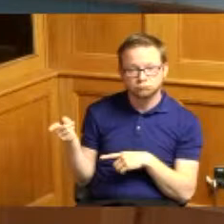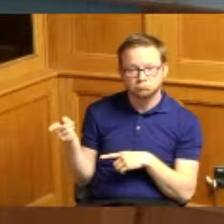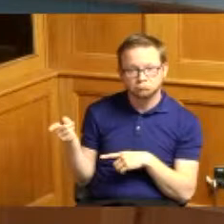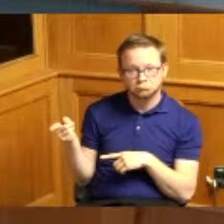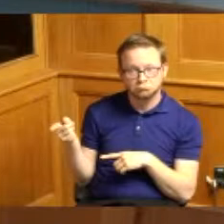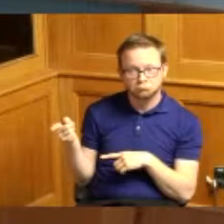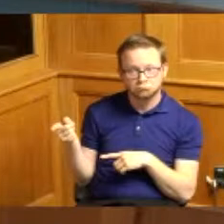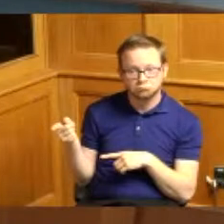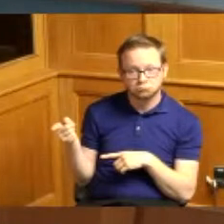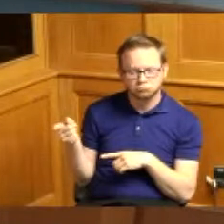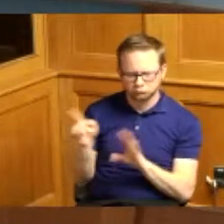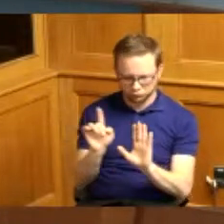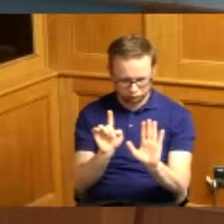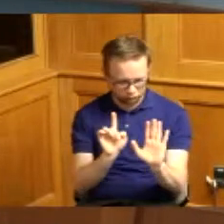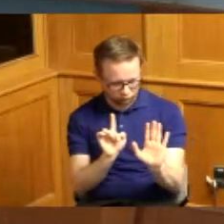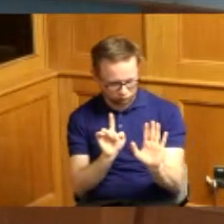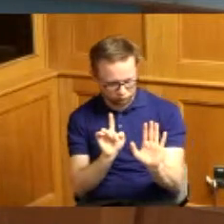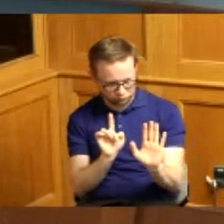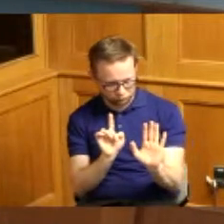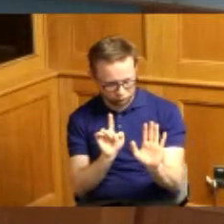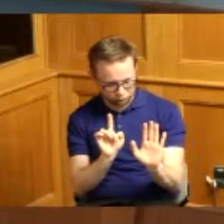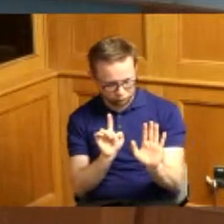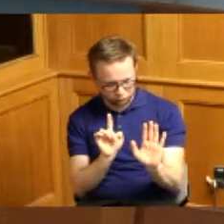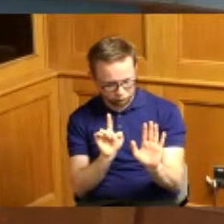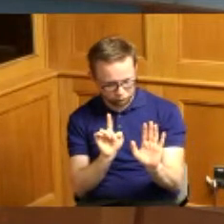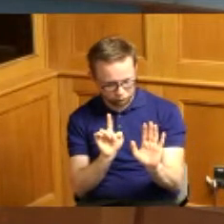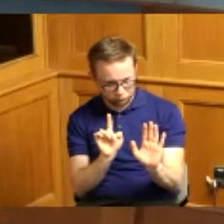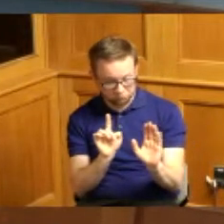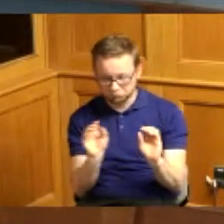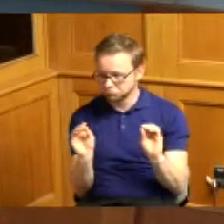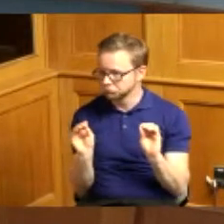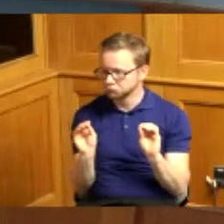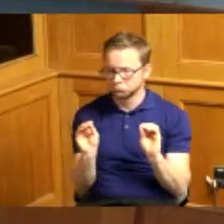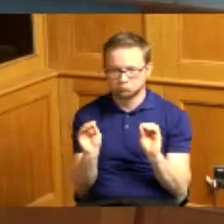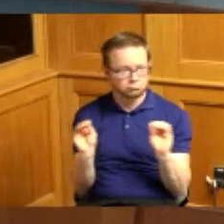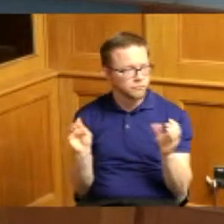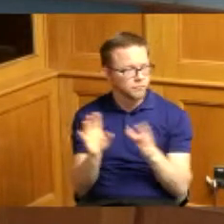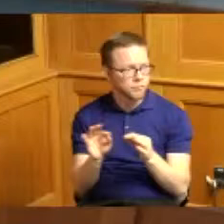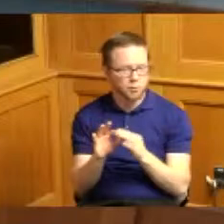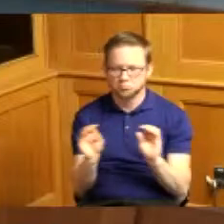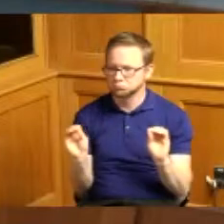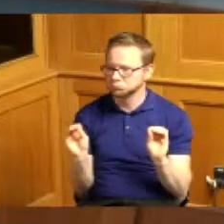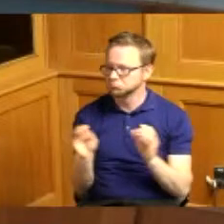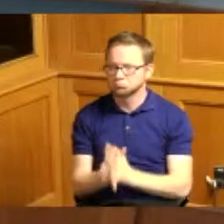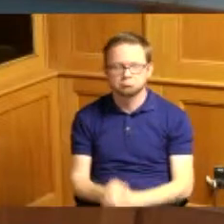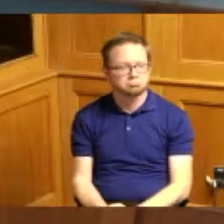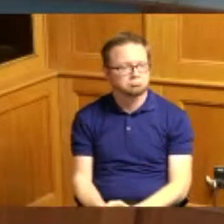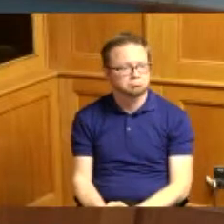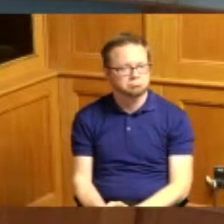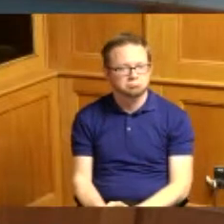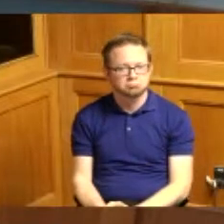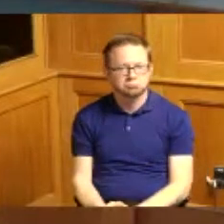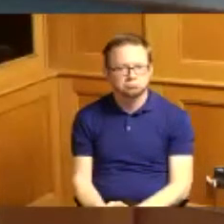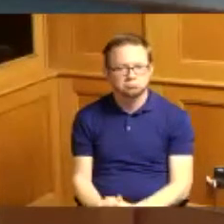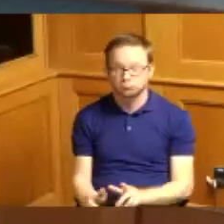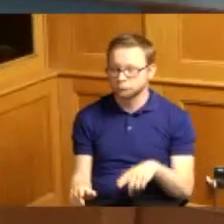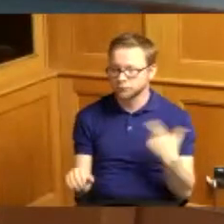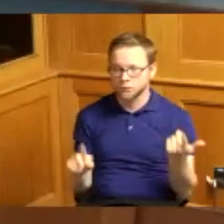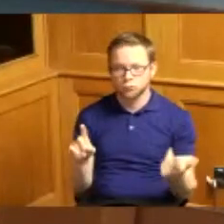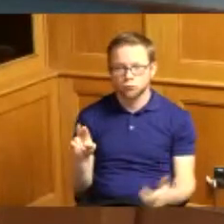sorry one second uh I have no um no comments on those items thank you Commissioner Driehaus